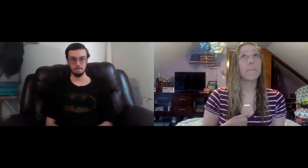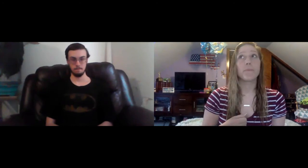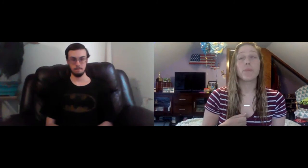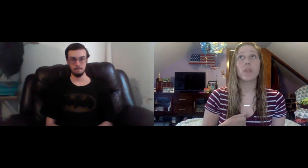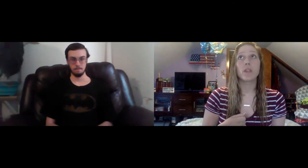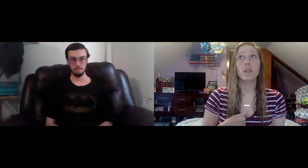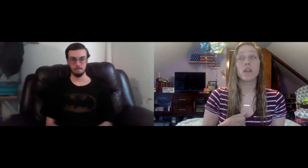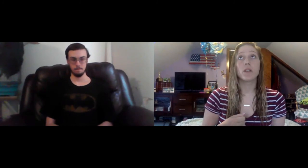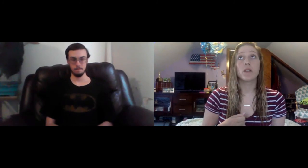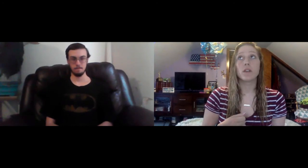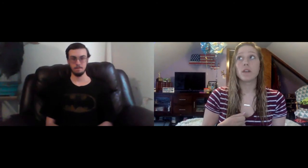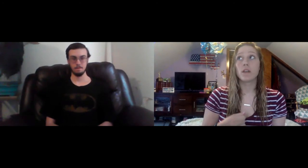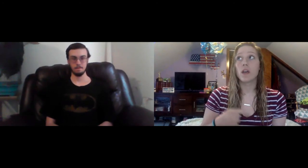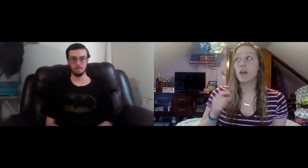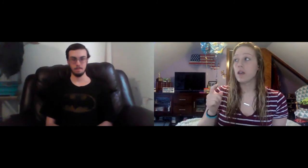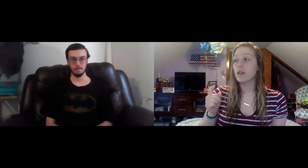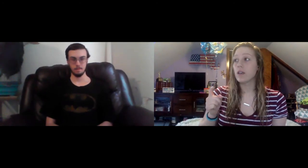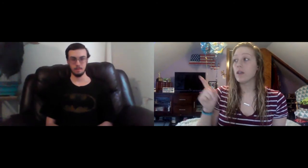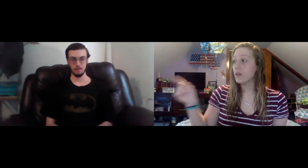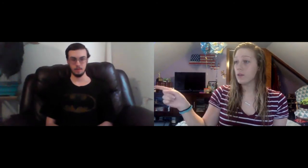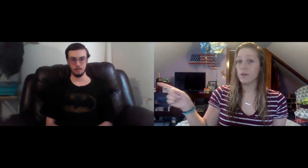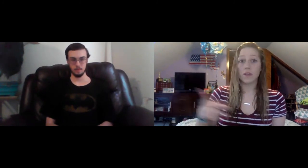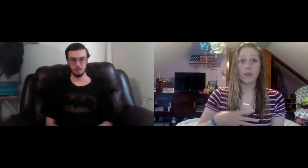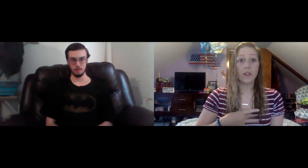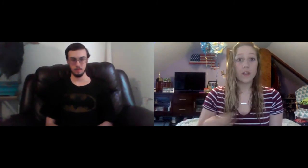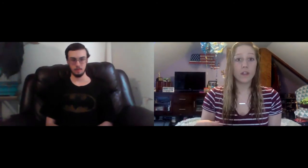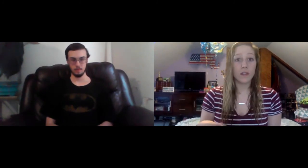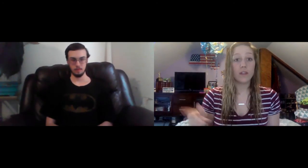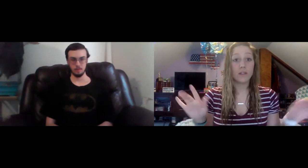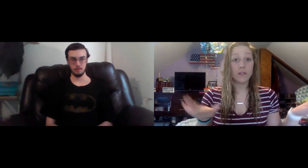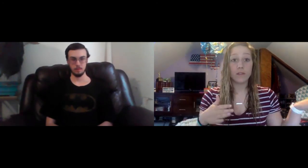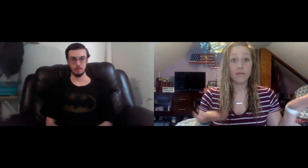There's questions that are asked and responses that are given.